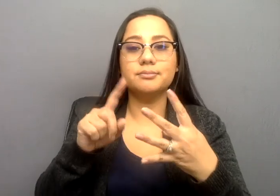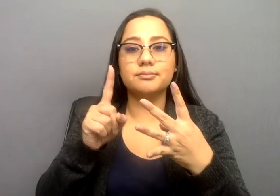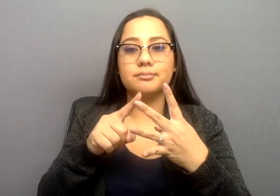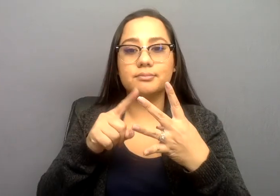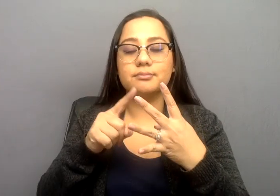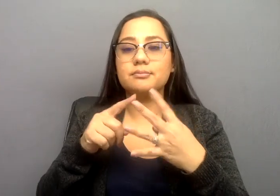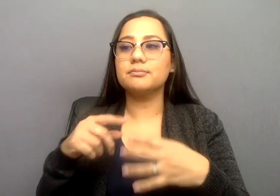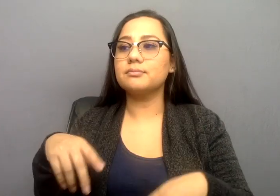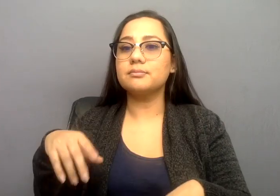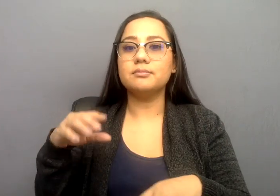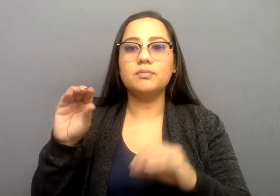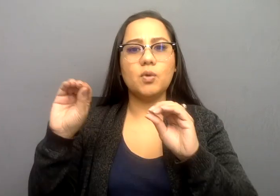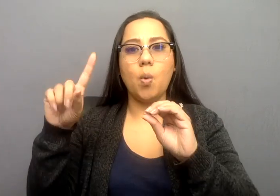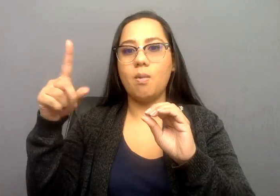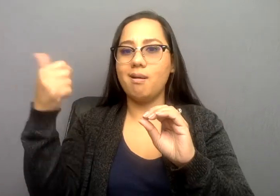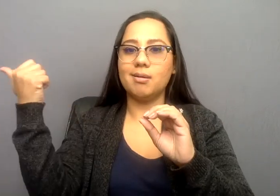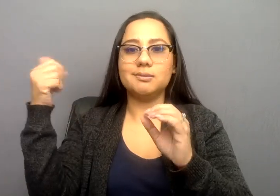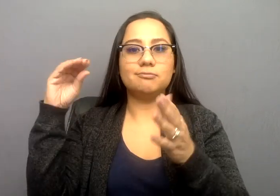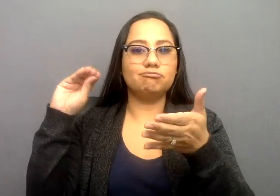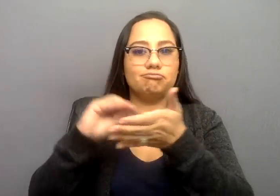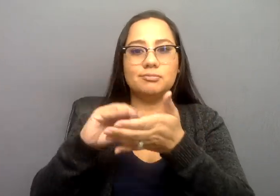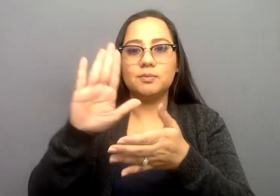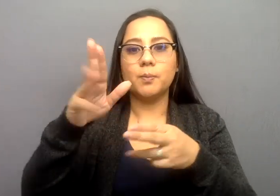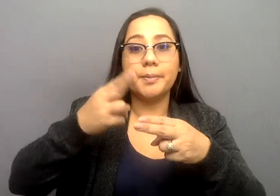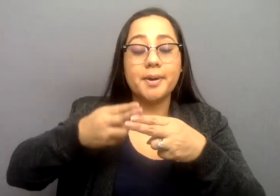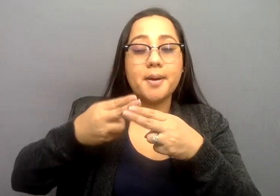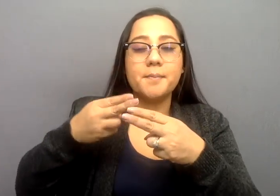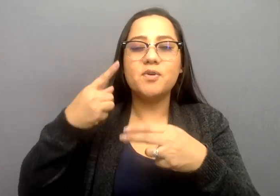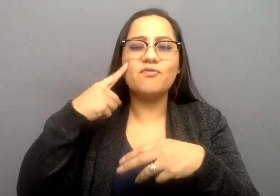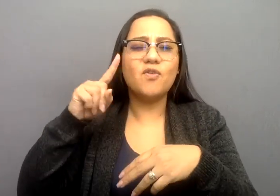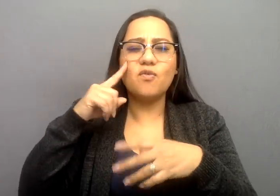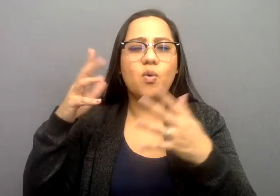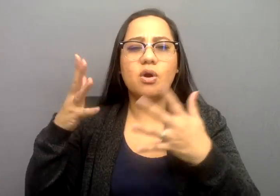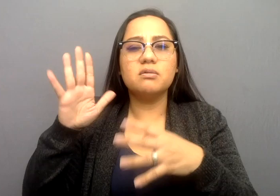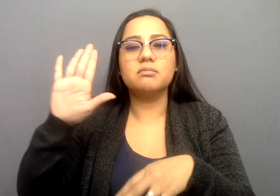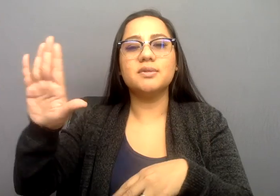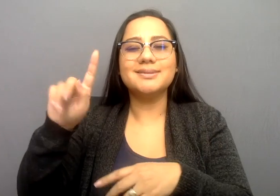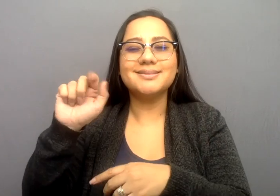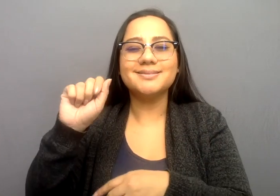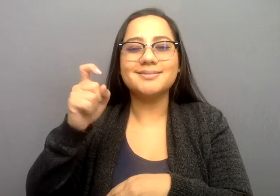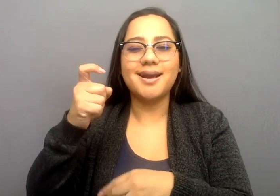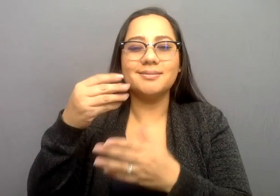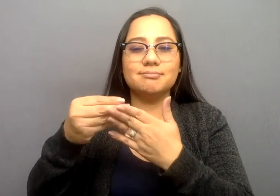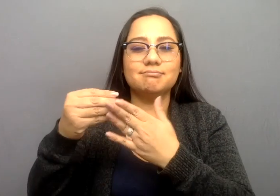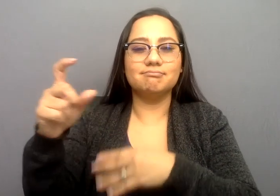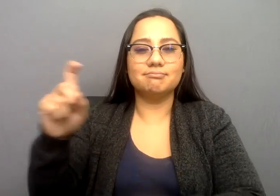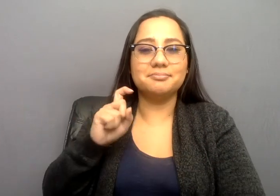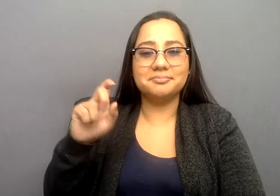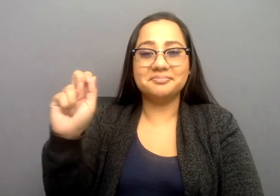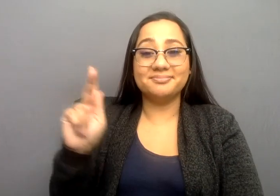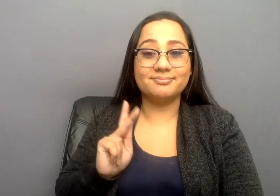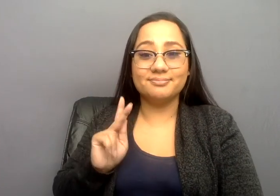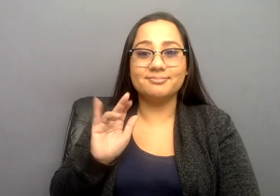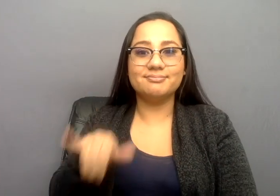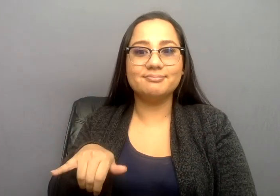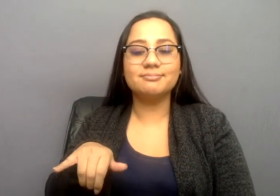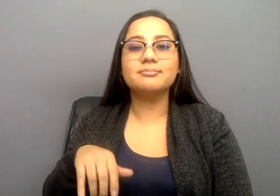2) You were not claimed as a dependent on another person’s tax return;